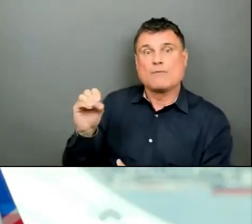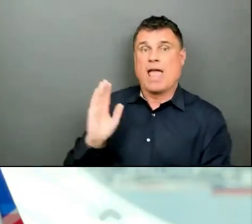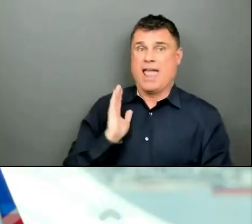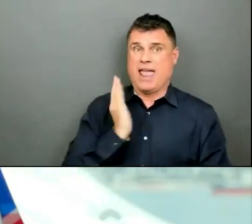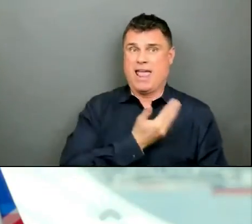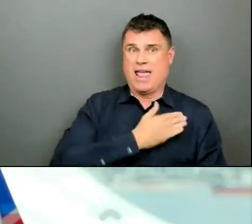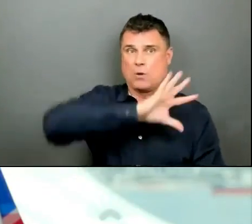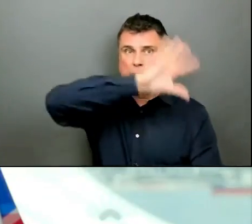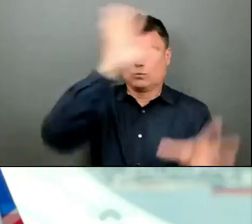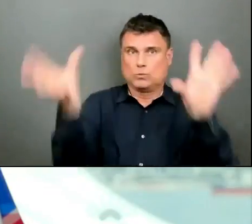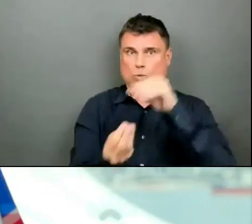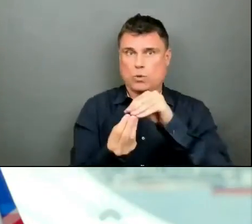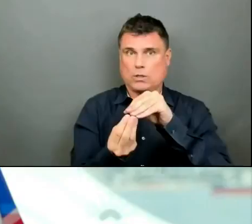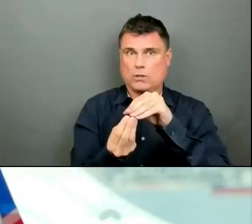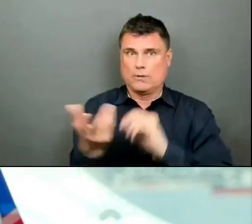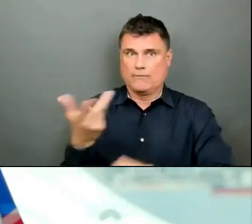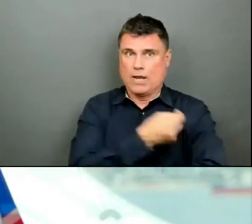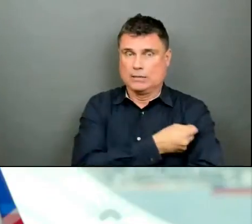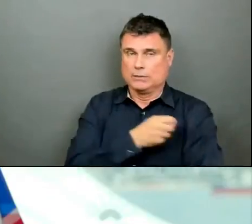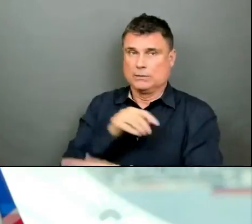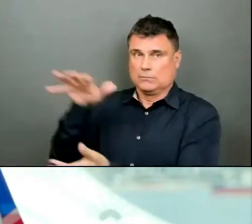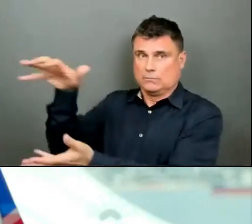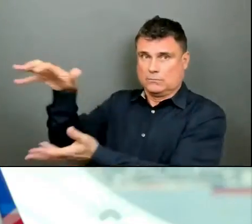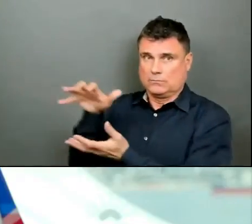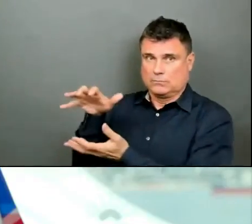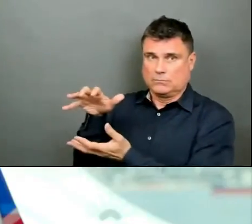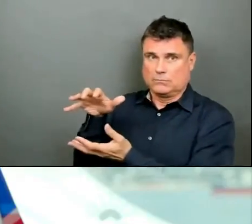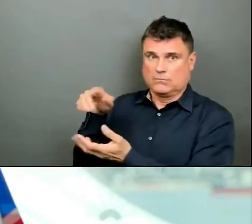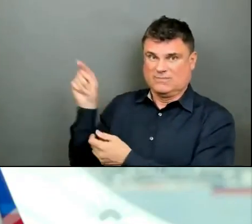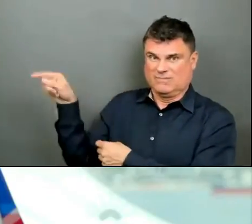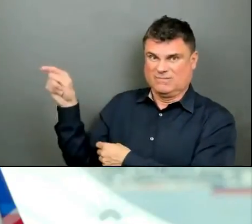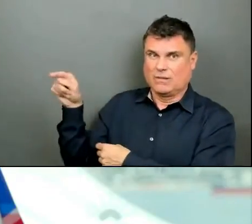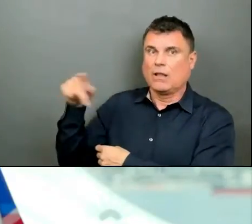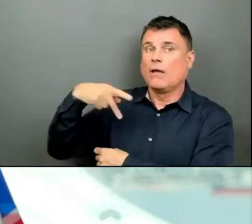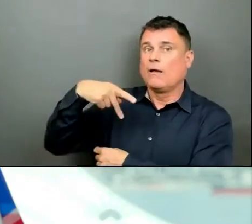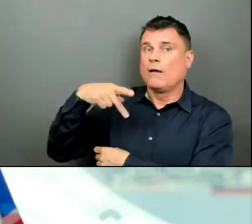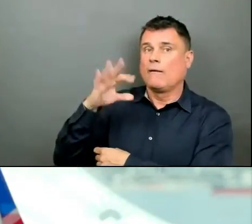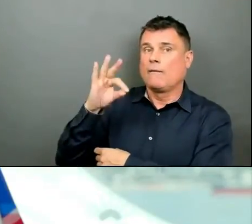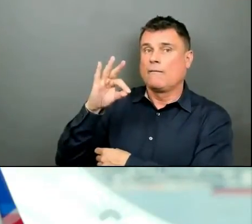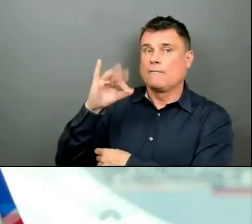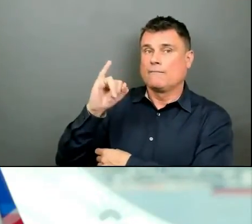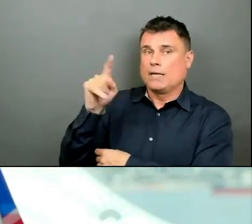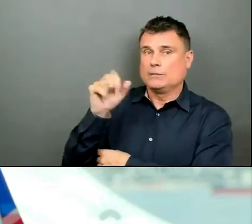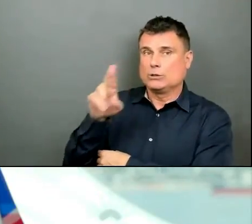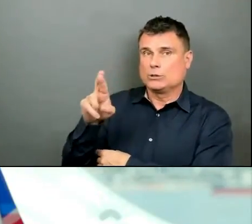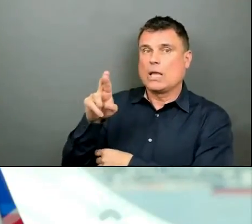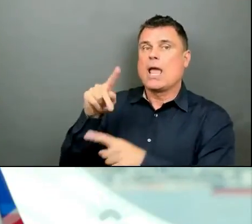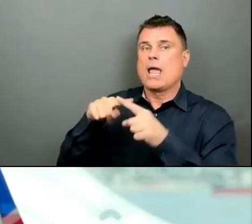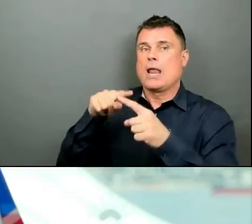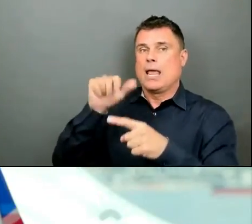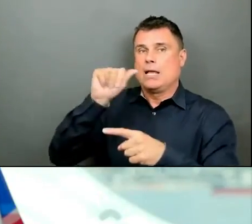of our total vaccine since the beginning of the pandemic. And a few days before that, with Pfizer, AstraZeneca, and Moderna, about 43